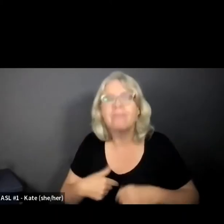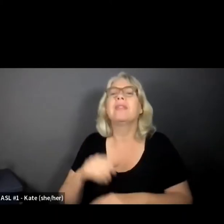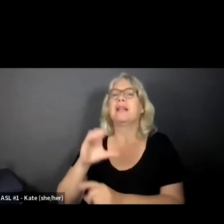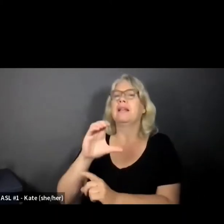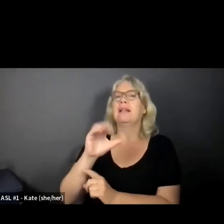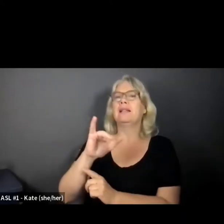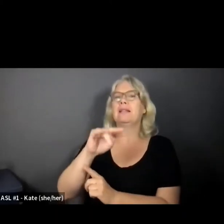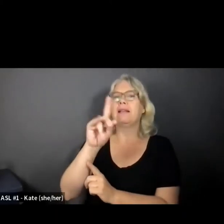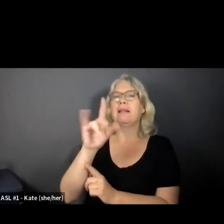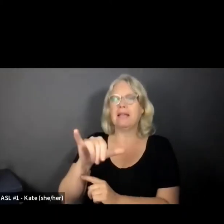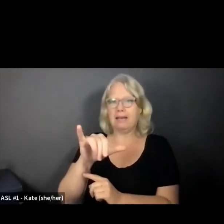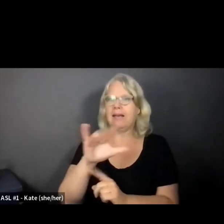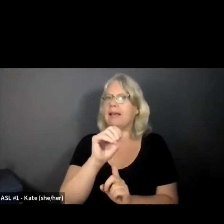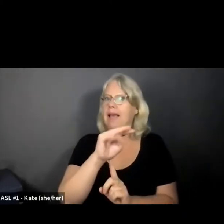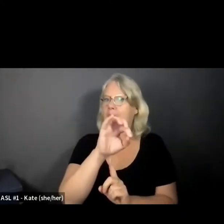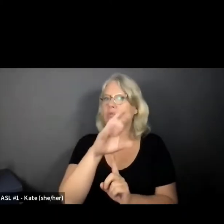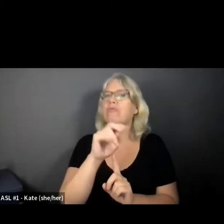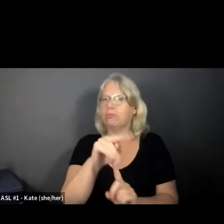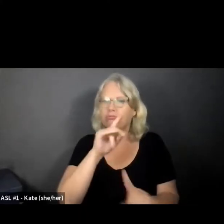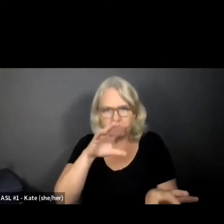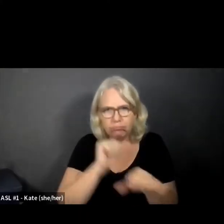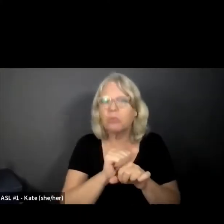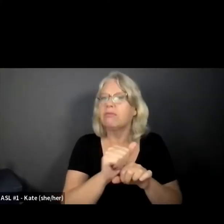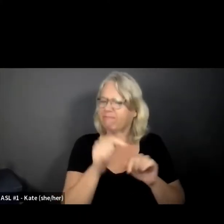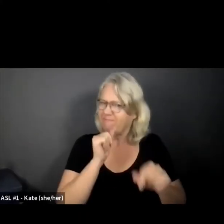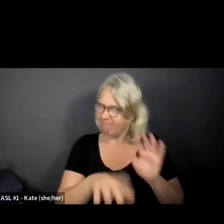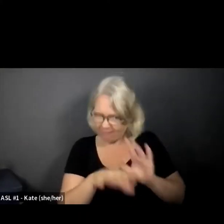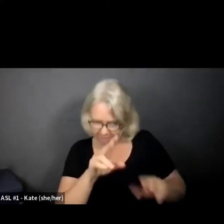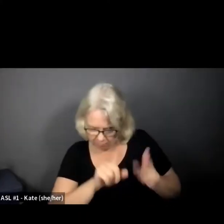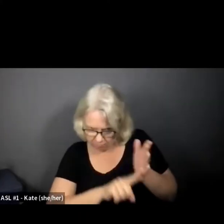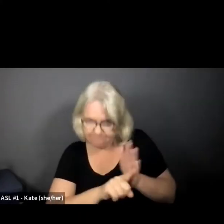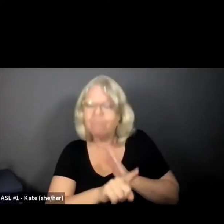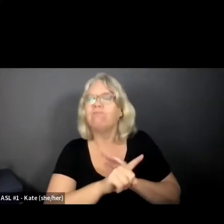WHEN SHE WAS REFUSED EMPLOYMENT AS A NURSE’S AIDE.